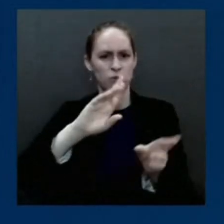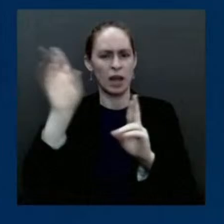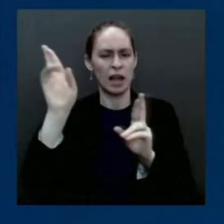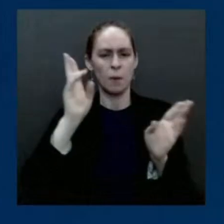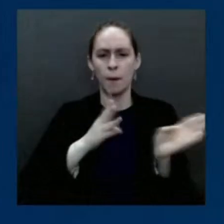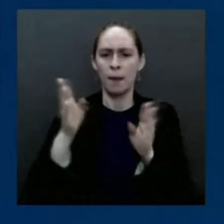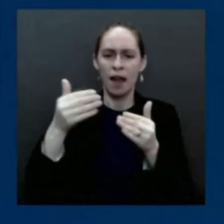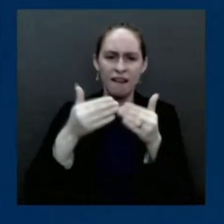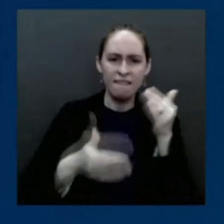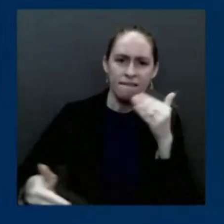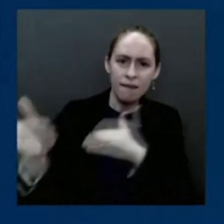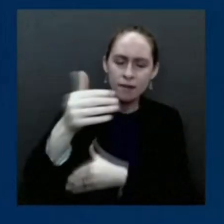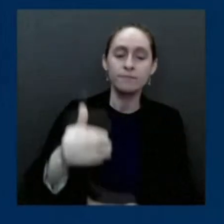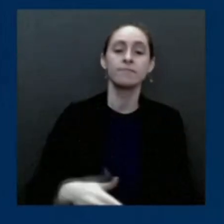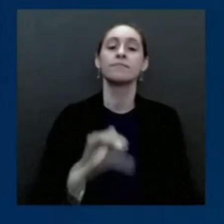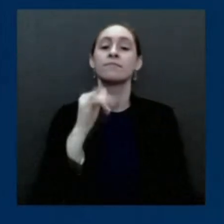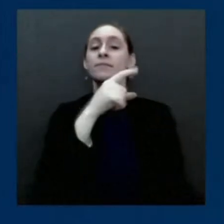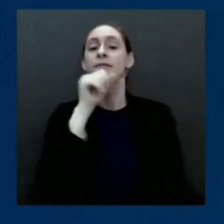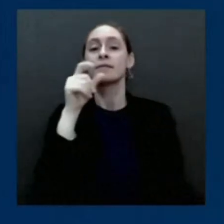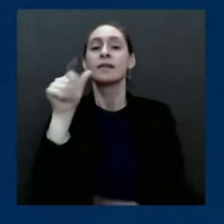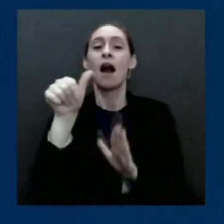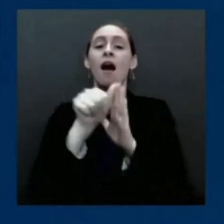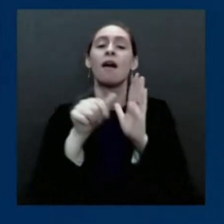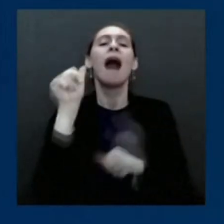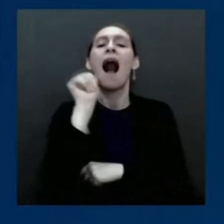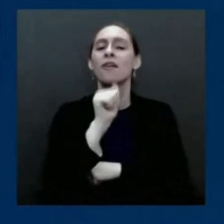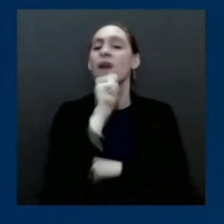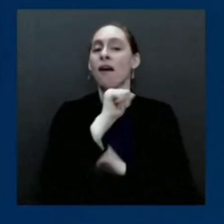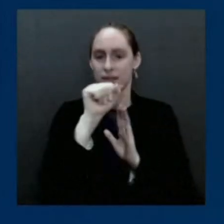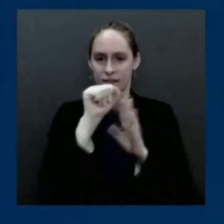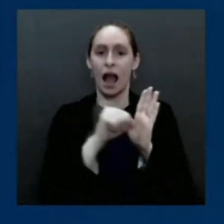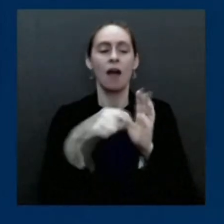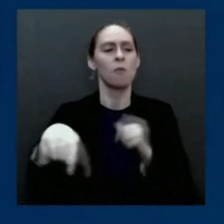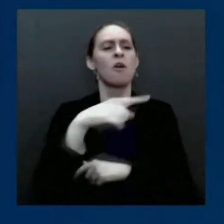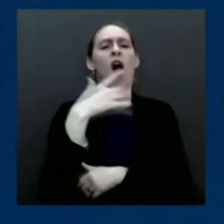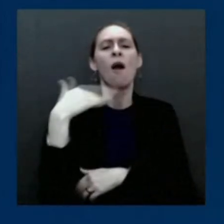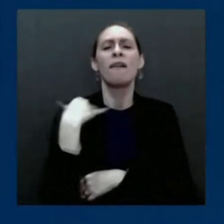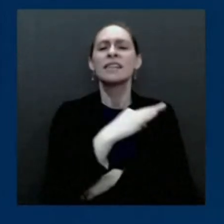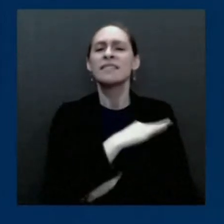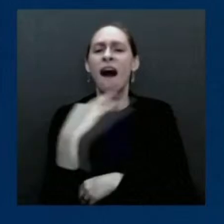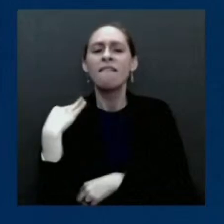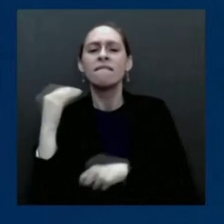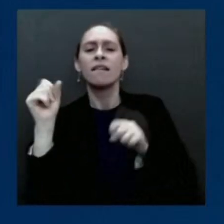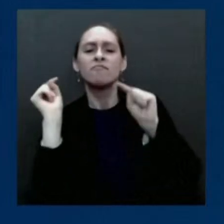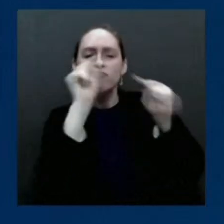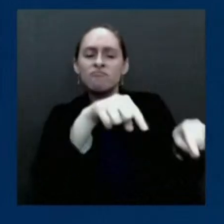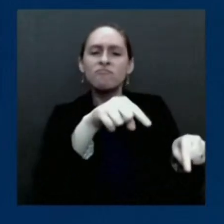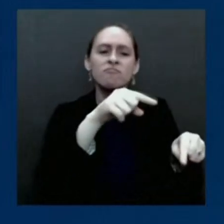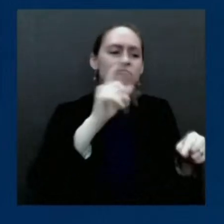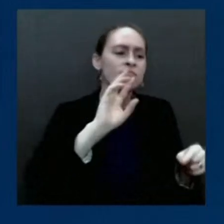SITES OPENING THIS SUNDAY. IN ARIZONA 20 FEMA PARAMEDICS